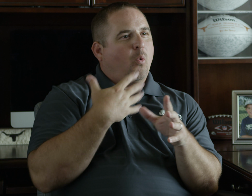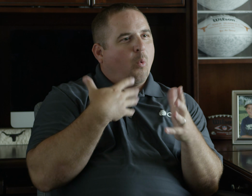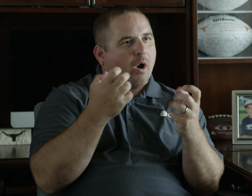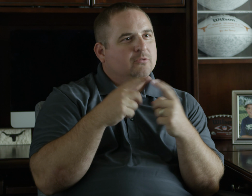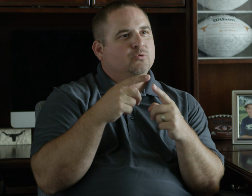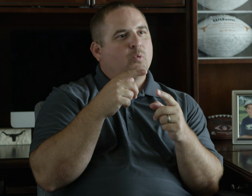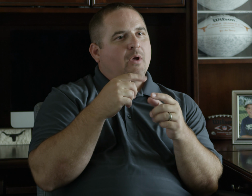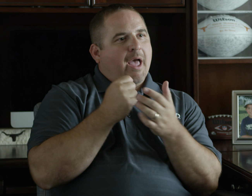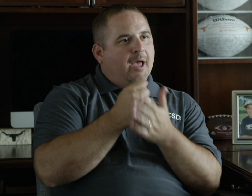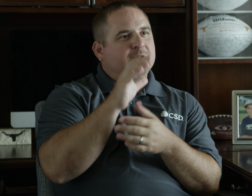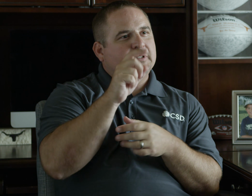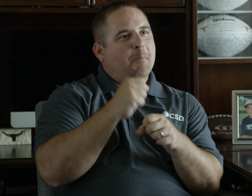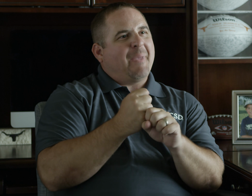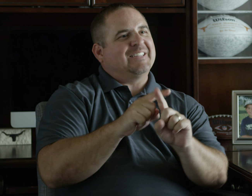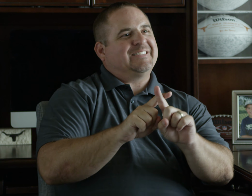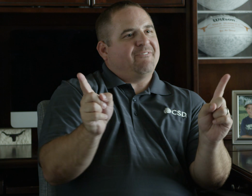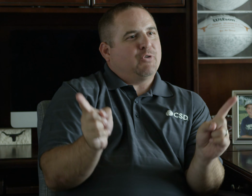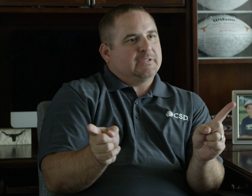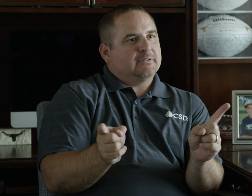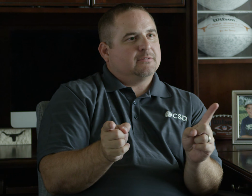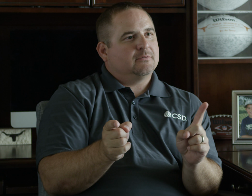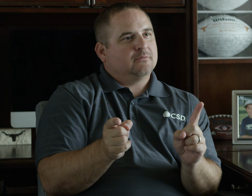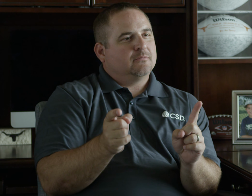I want to help CSD make a difference.